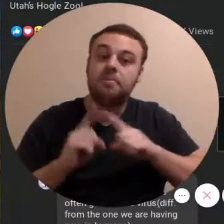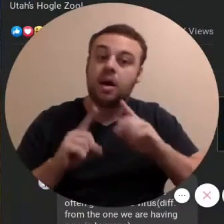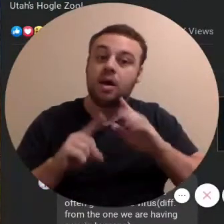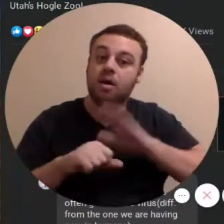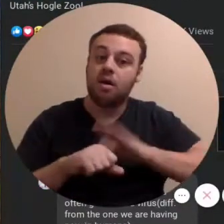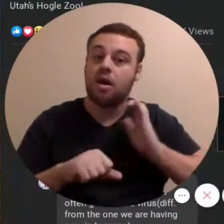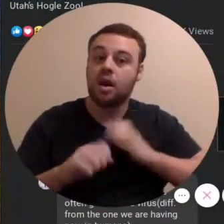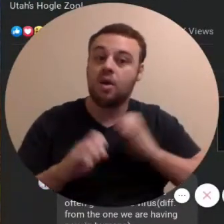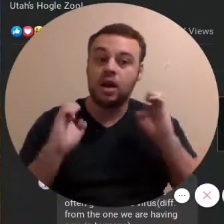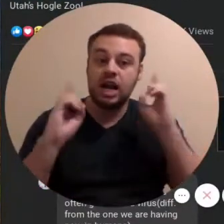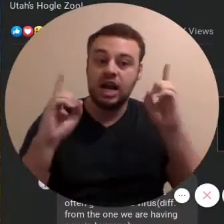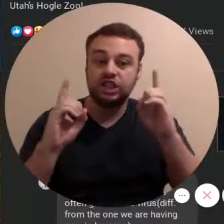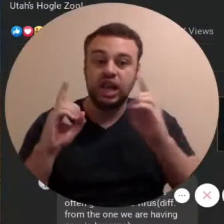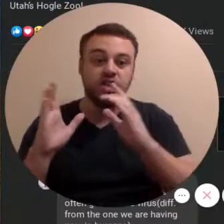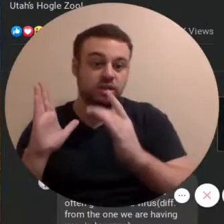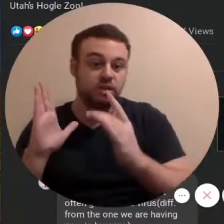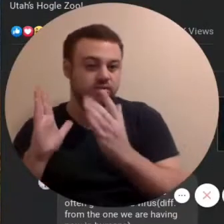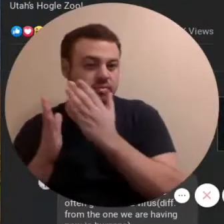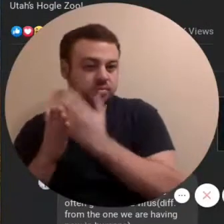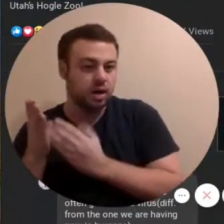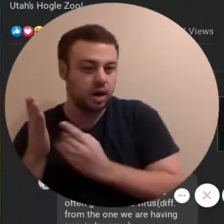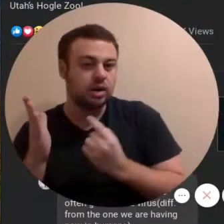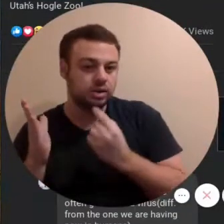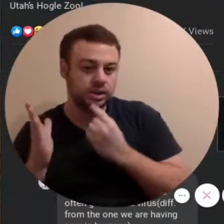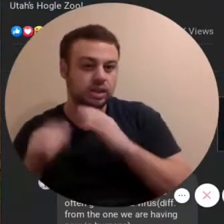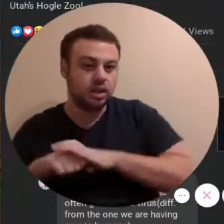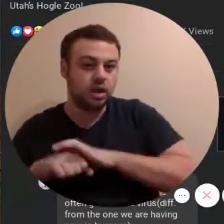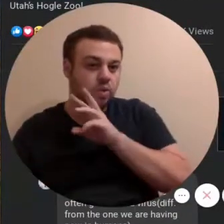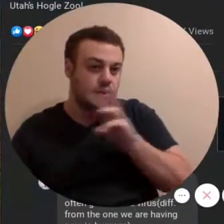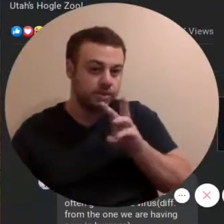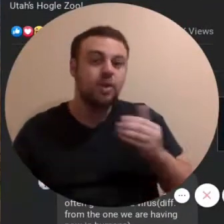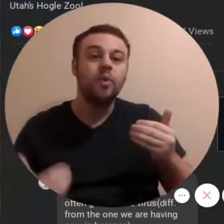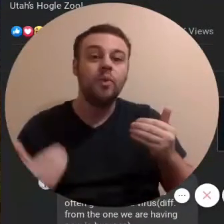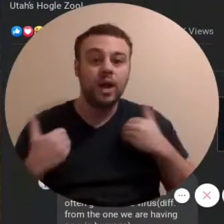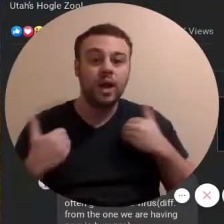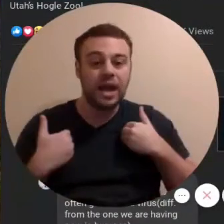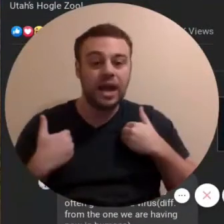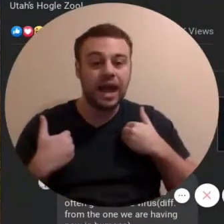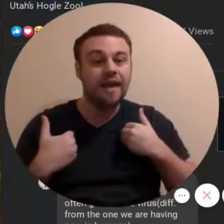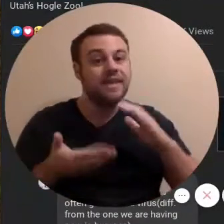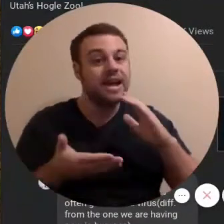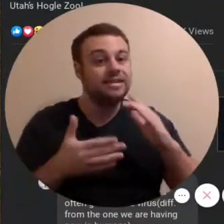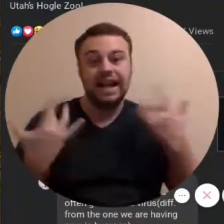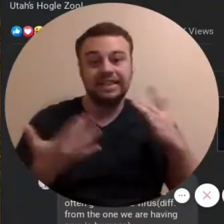Facebook Field Trip Activity Sheet. Might be fun to take a look at that as we go